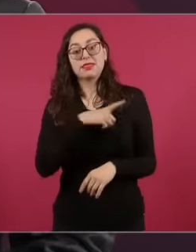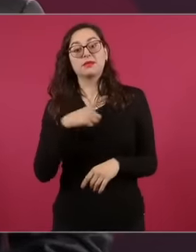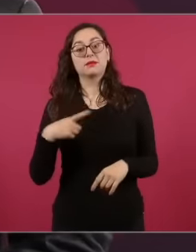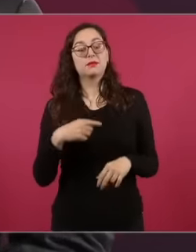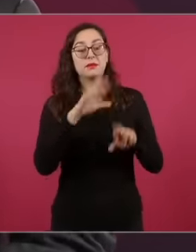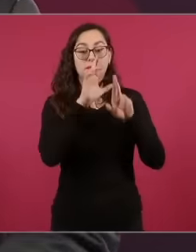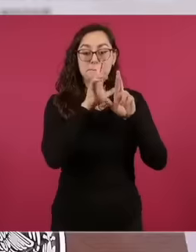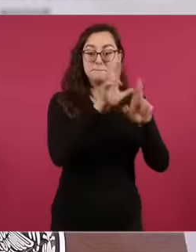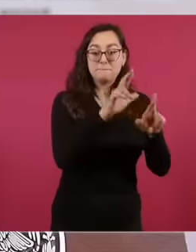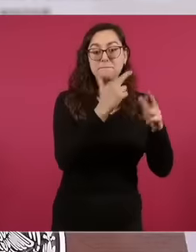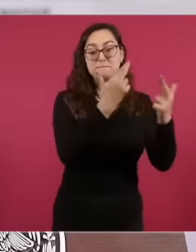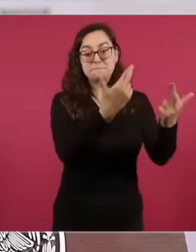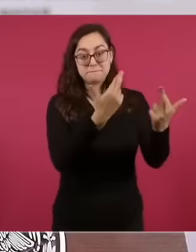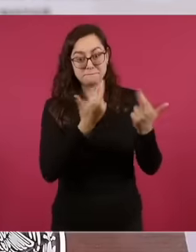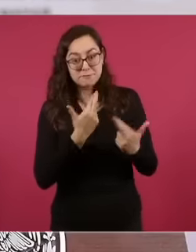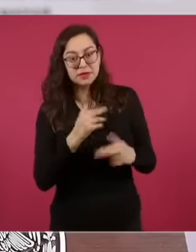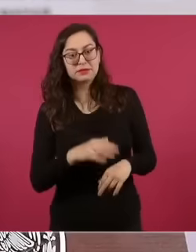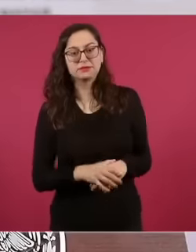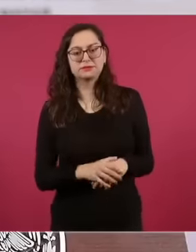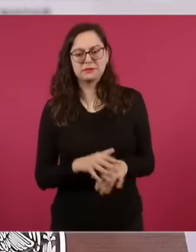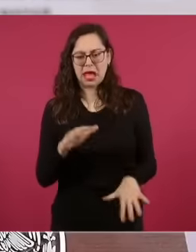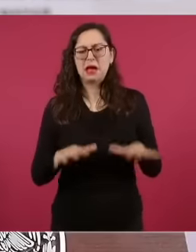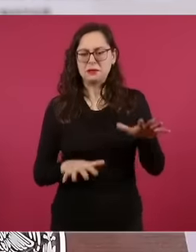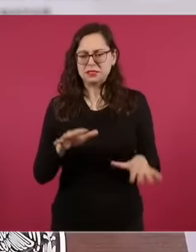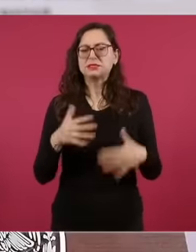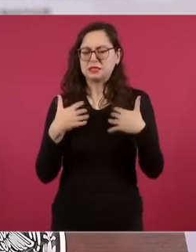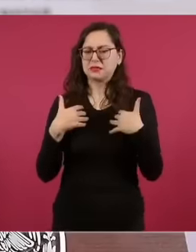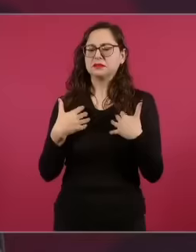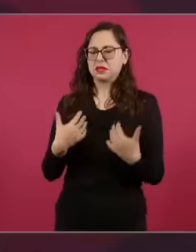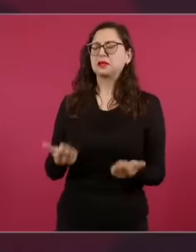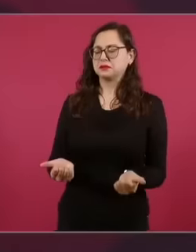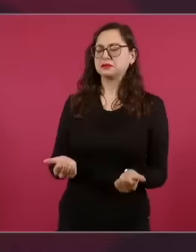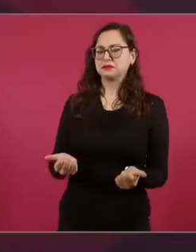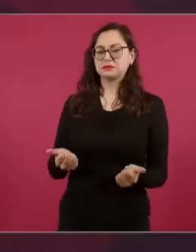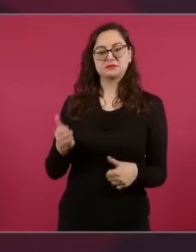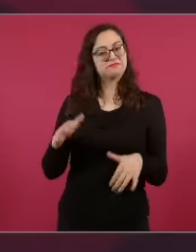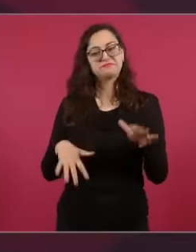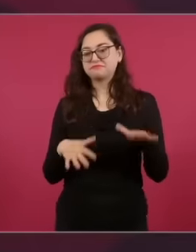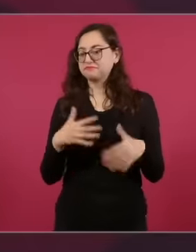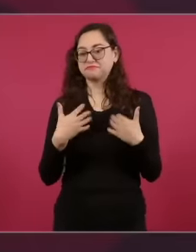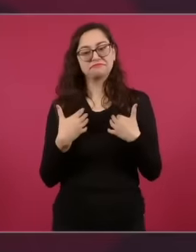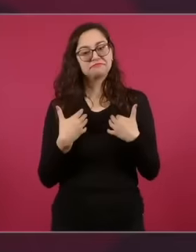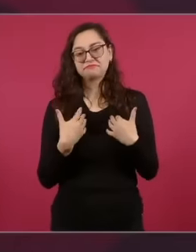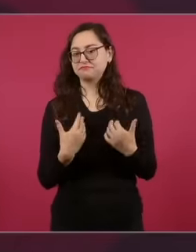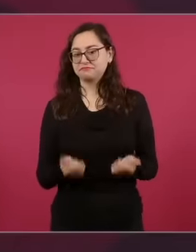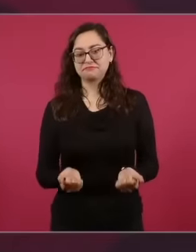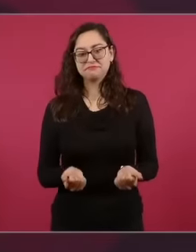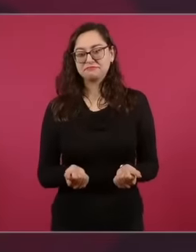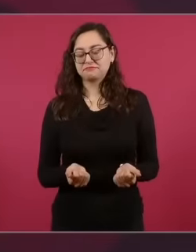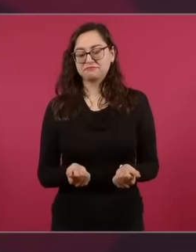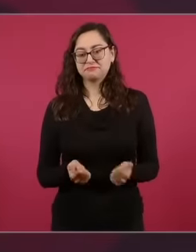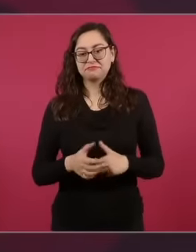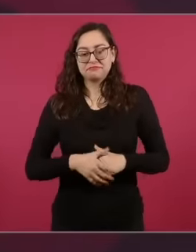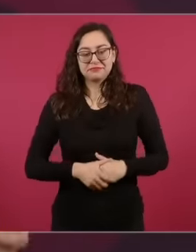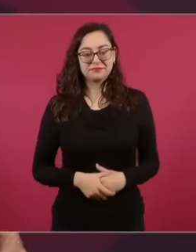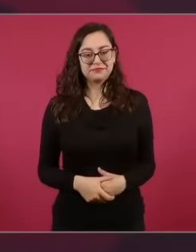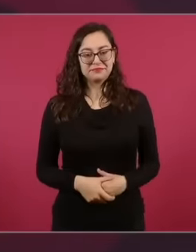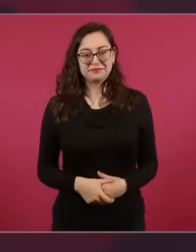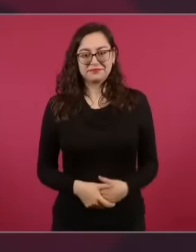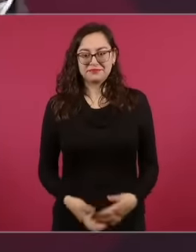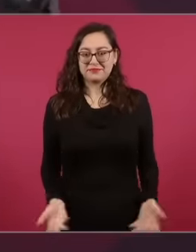applying a good neighbor policy seems incredible But we understood each other President